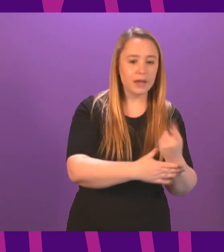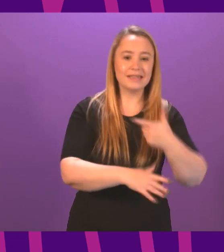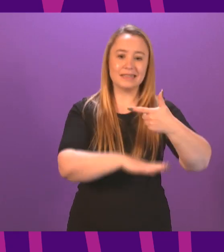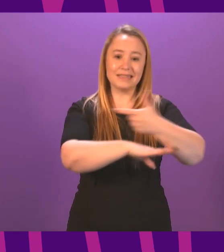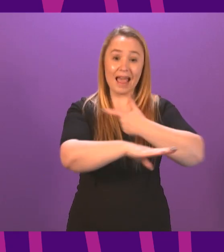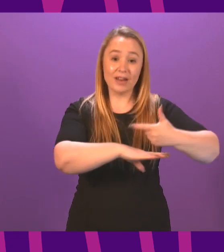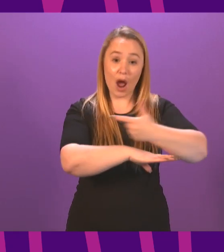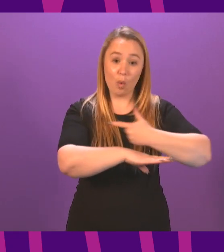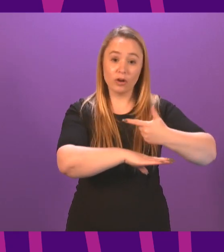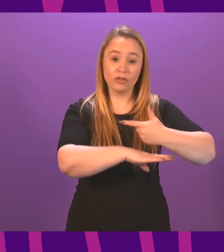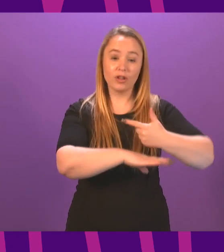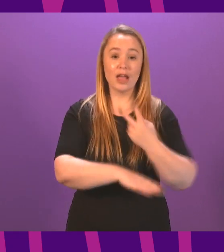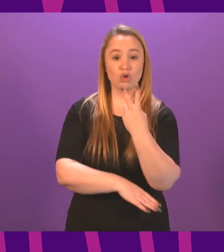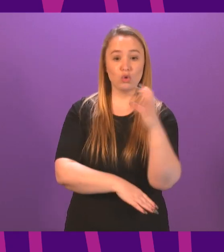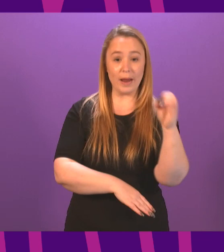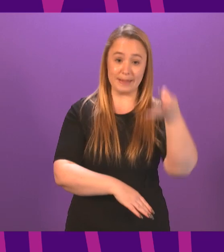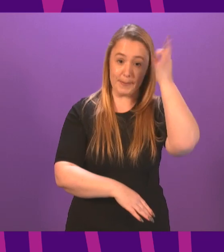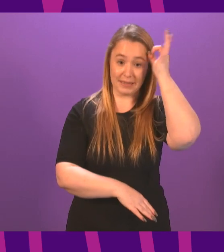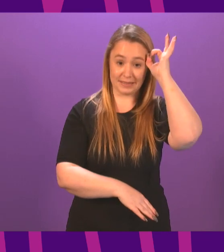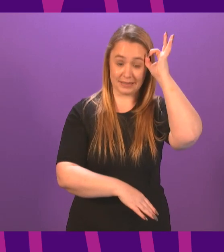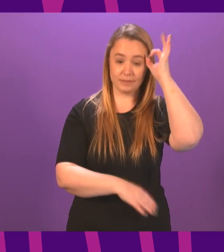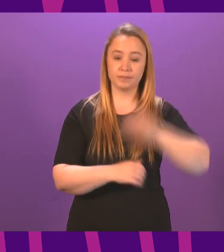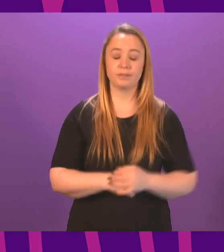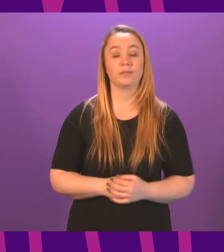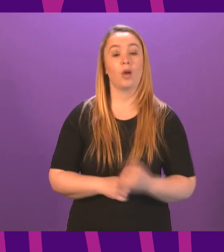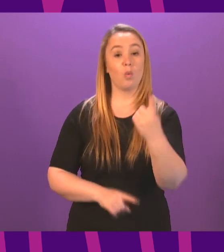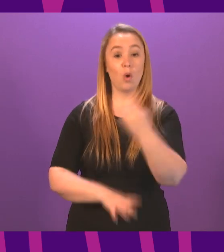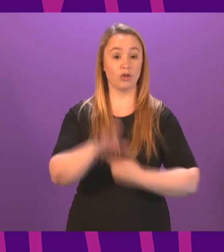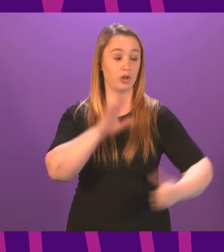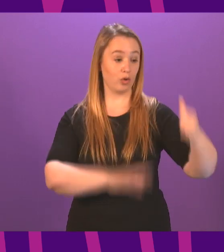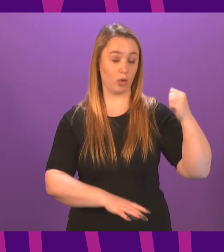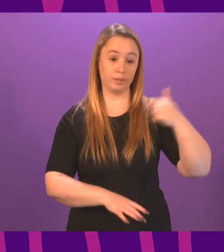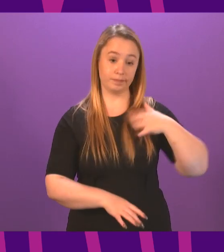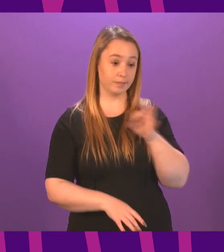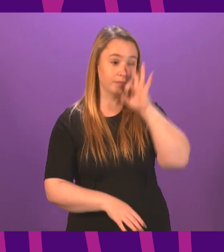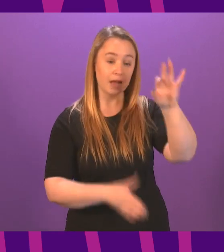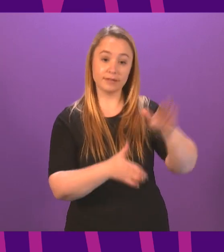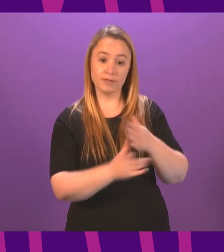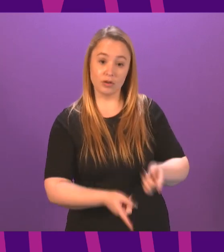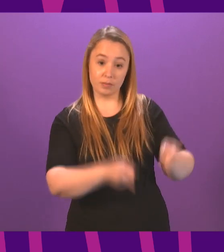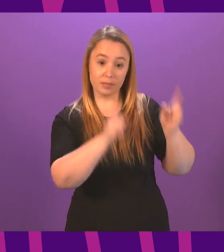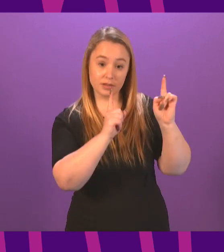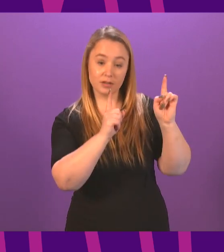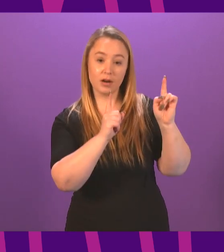A year ago, I asked the First Minister about shocking mental health issues in the police